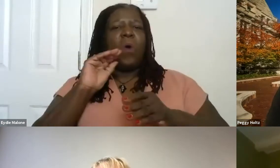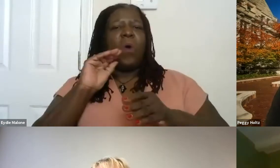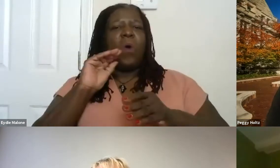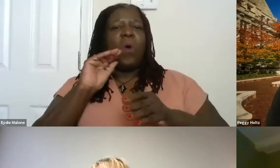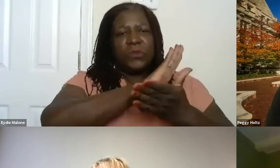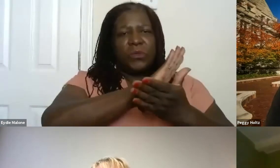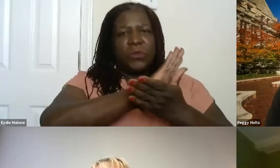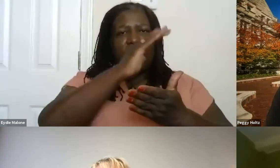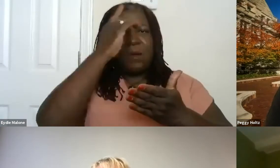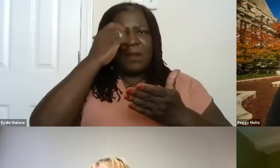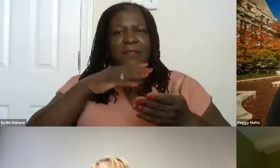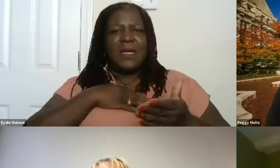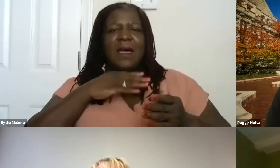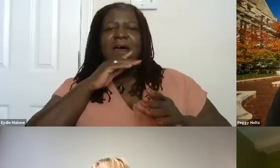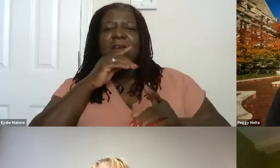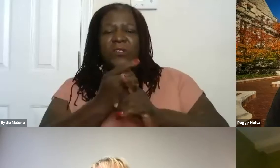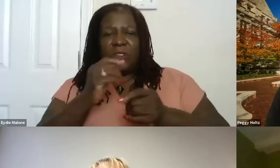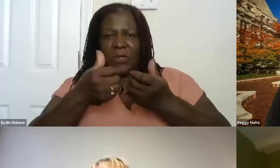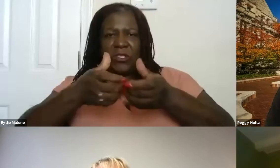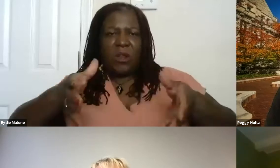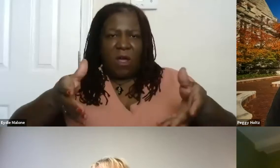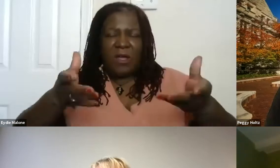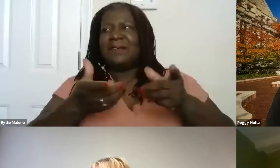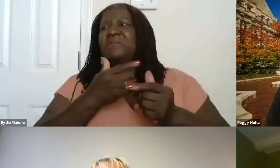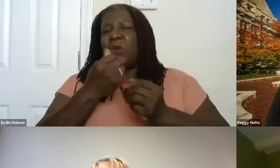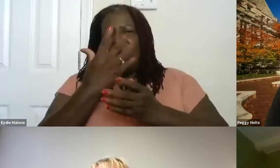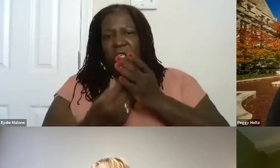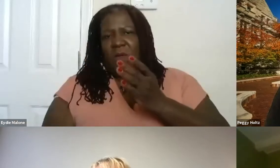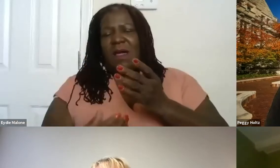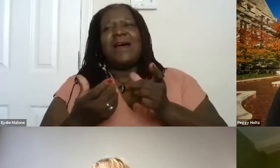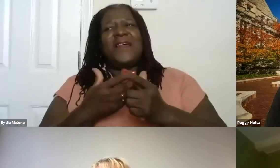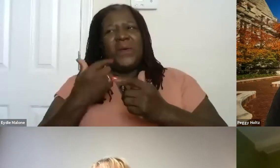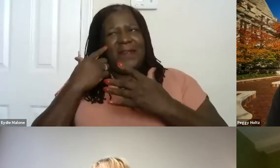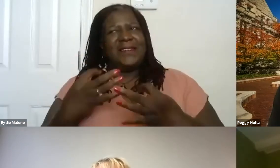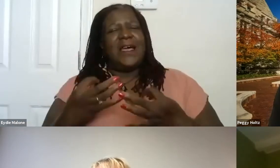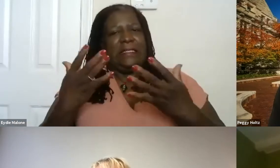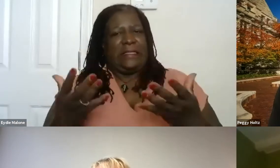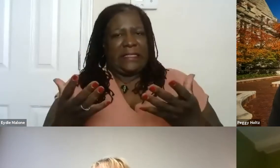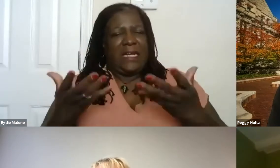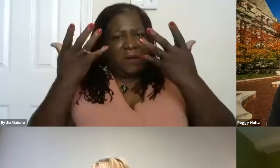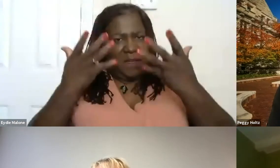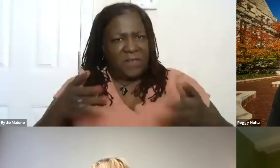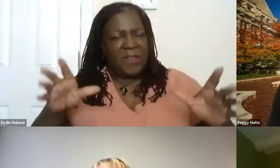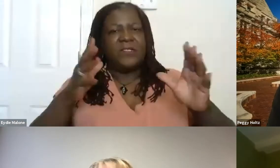of my sister and the fear that we had as a family, but we decided, after much research,